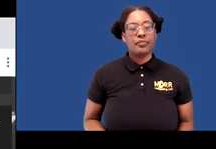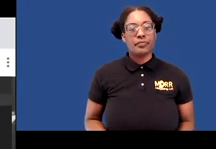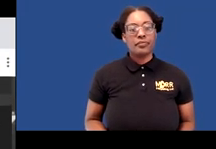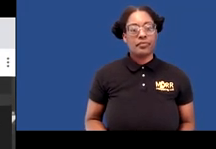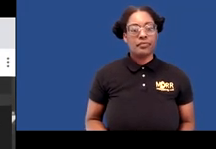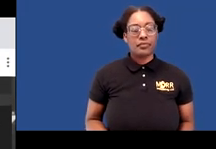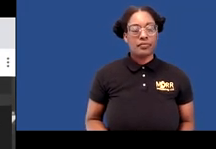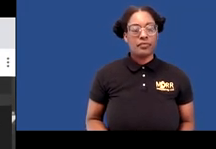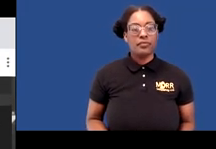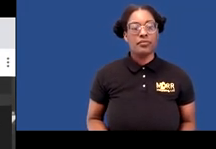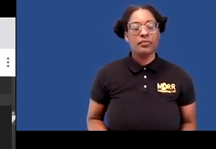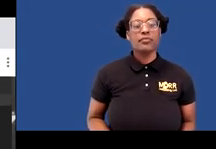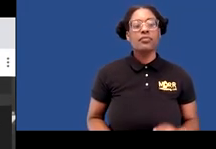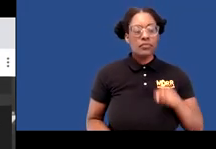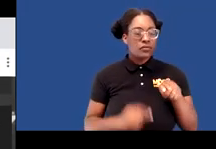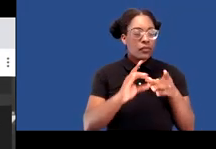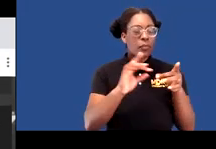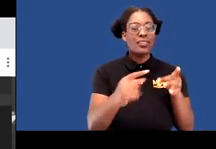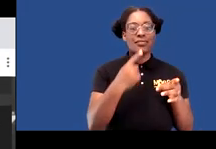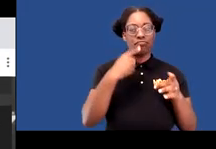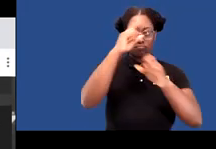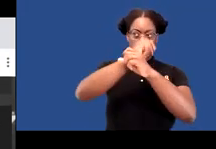"I envision a writing center that plays a role in the institution